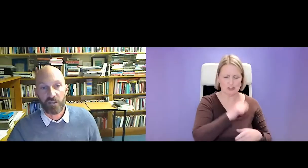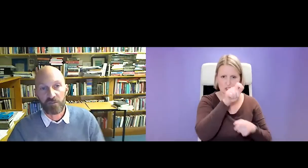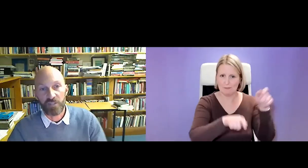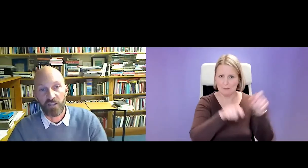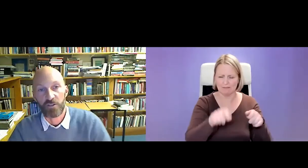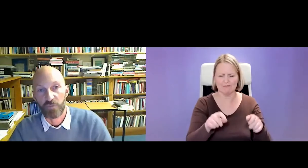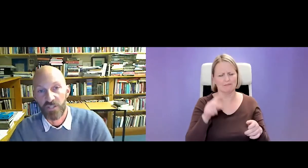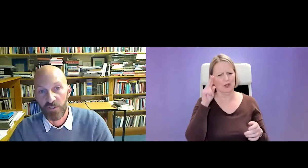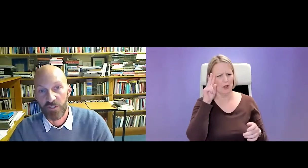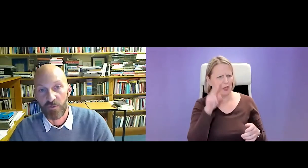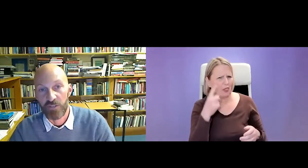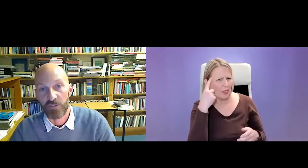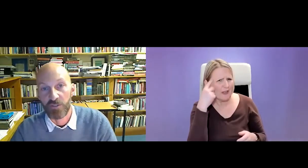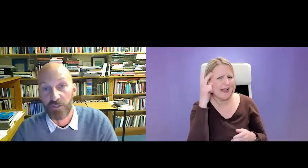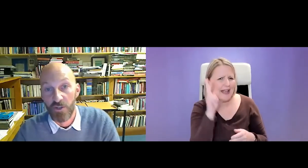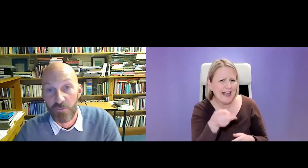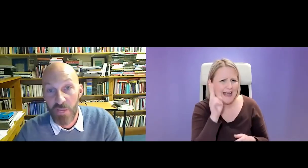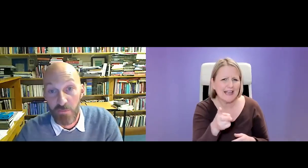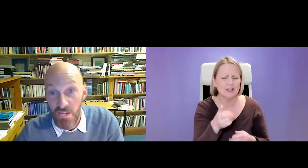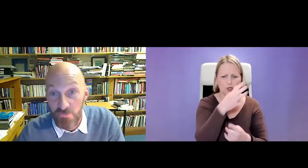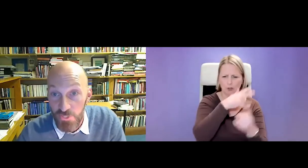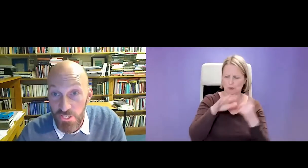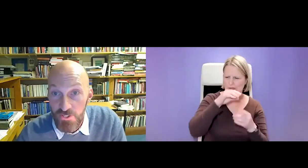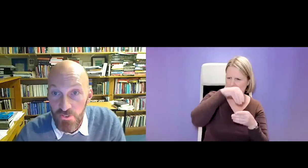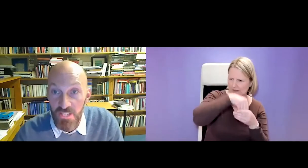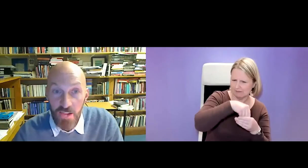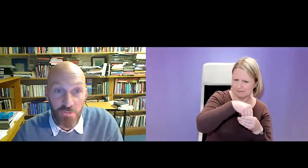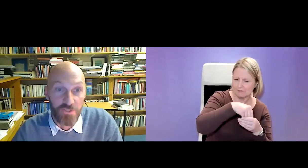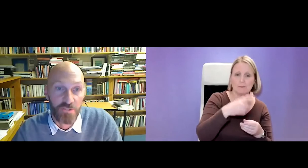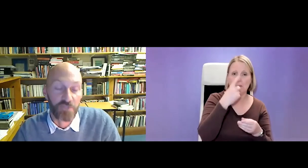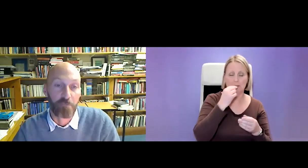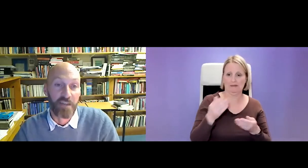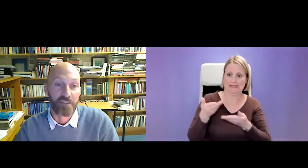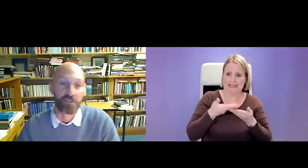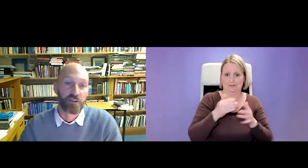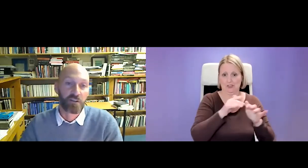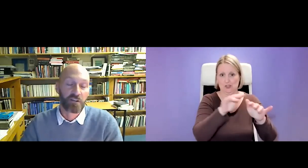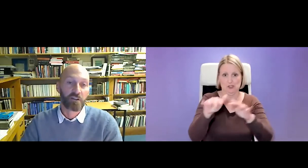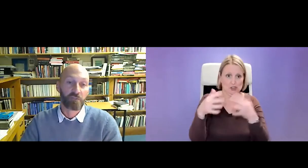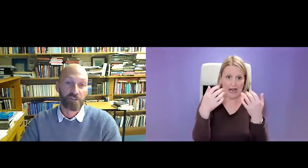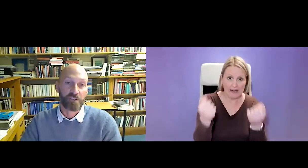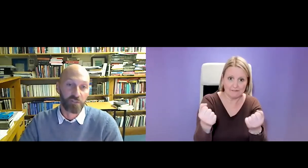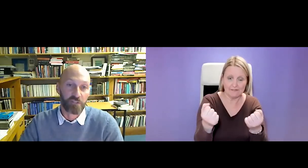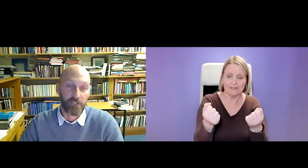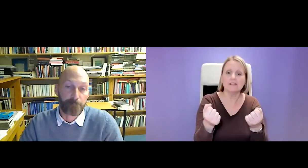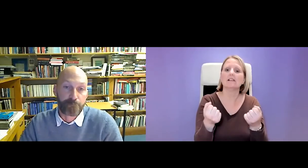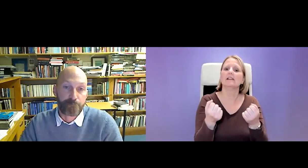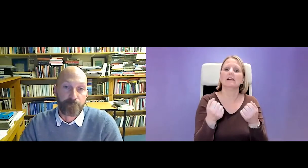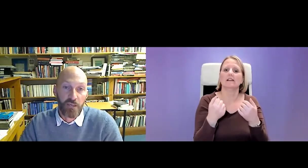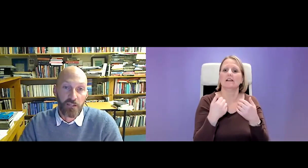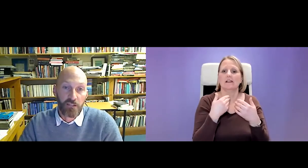The gifts that those with disabilities reveal to the Church may be manifold and are certainly not reducible to the message of their disability.